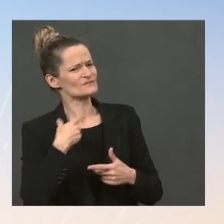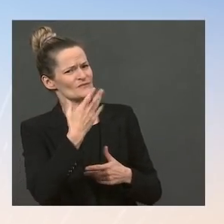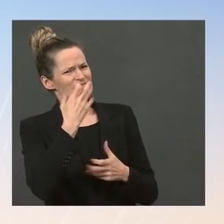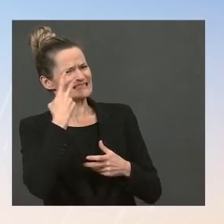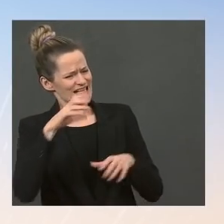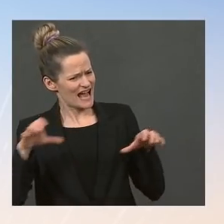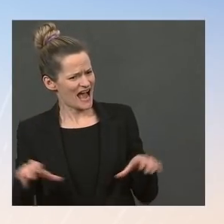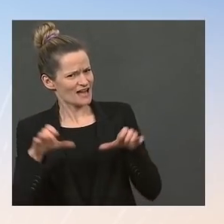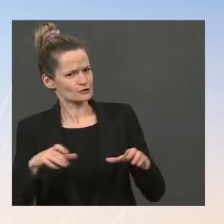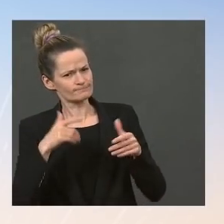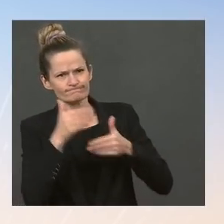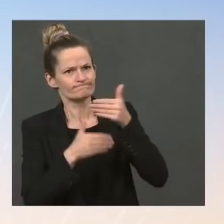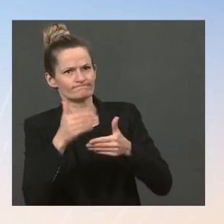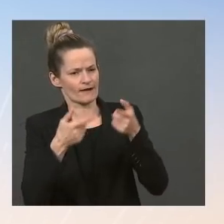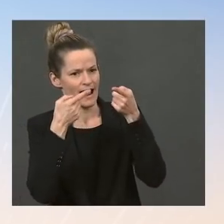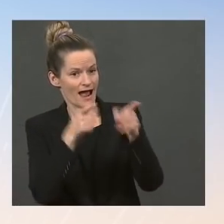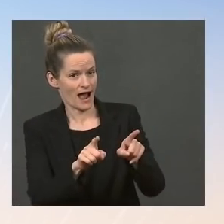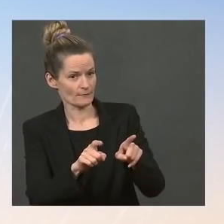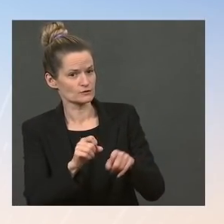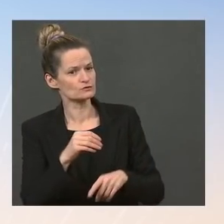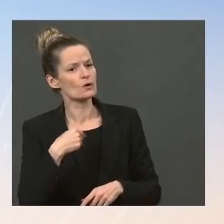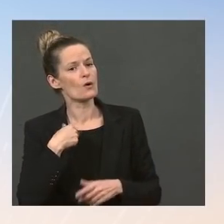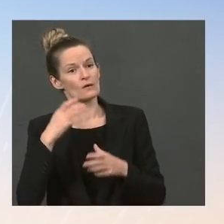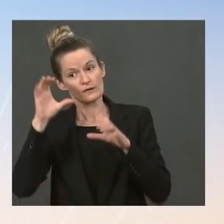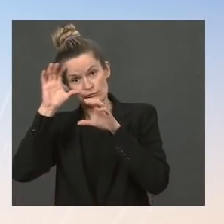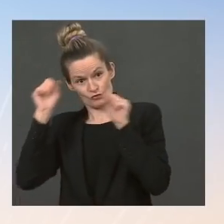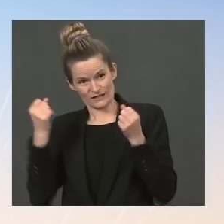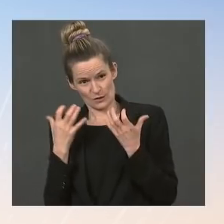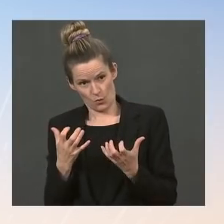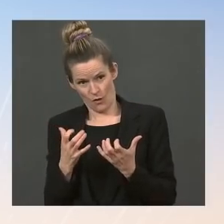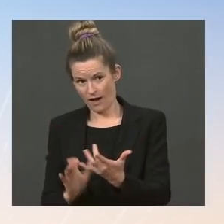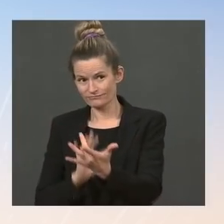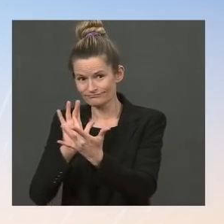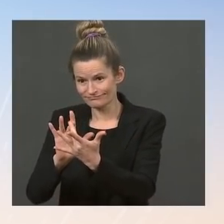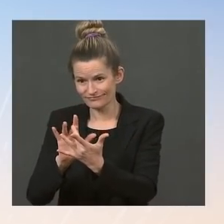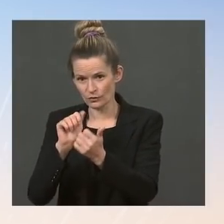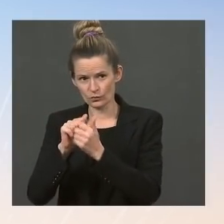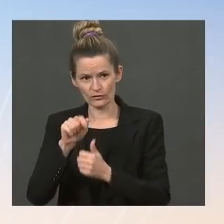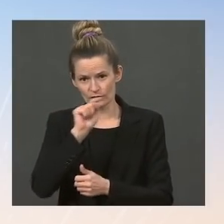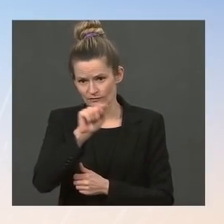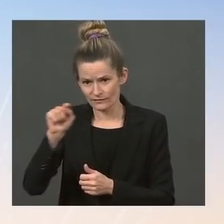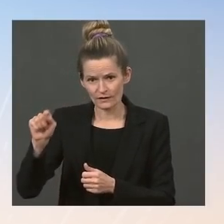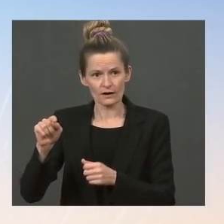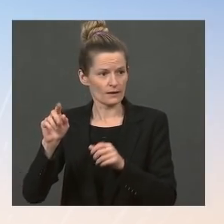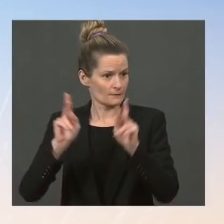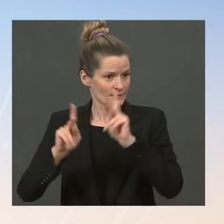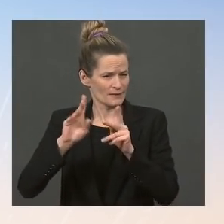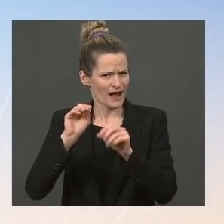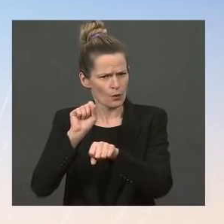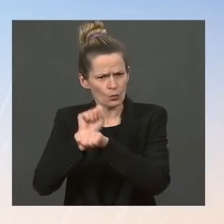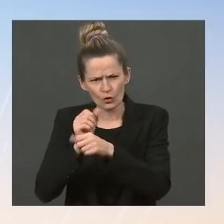So, the President wants to stay closely in touch, work closely with Leader Schumer, and determine what the next steps are to get this passed and move forward.